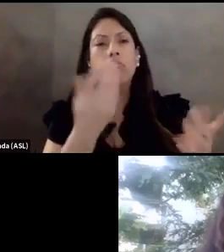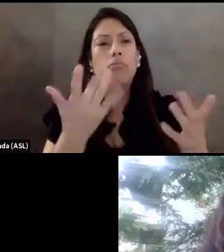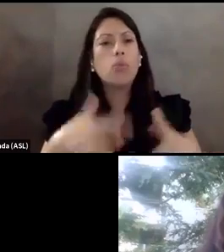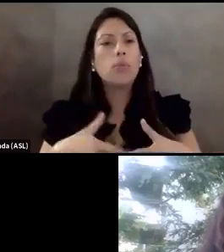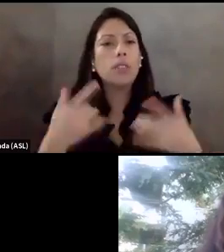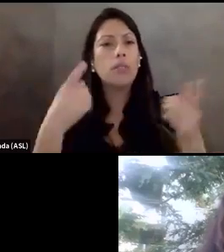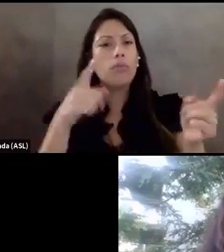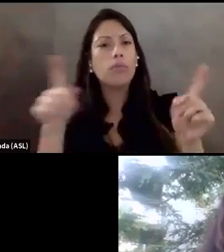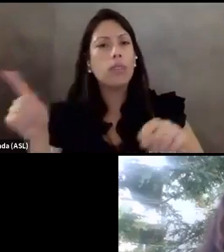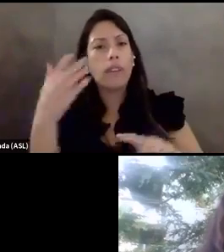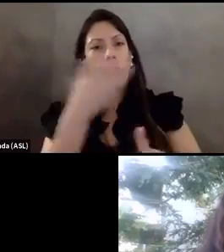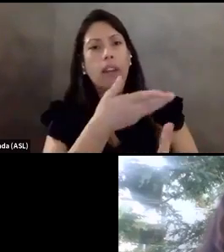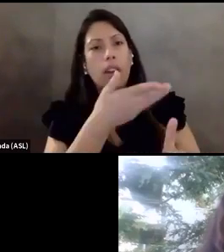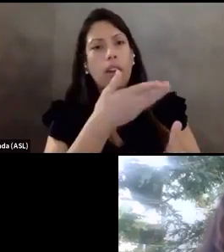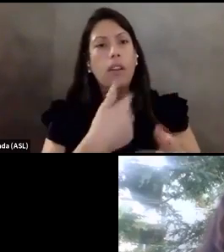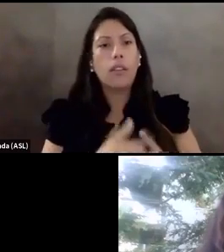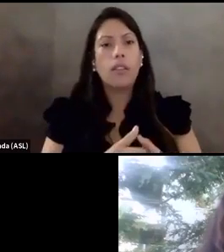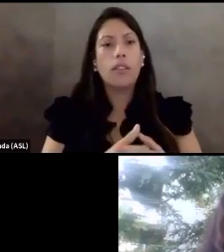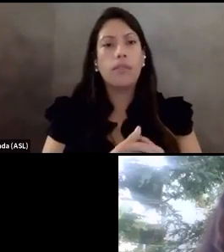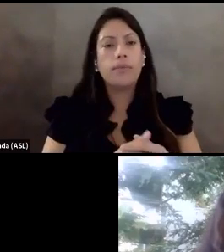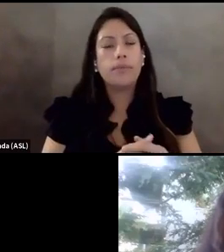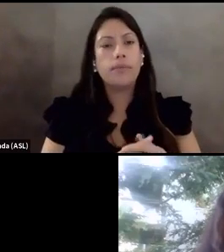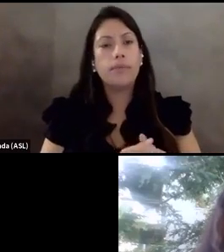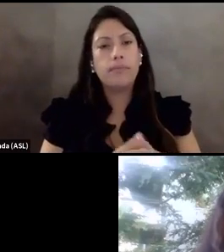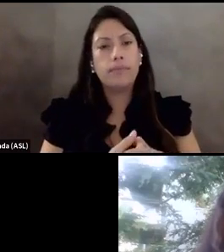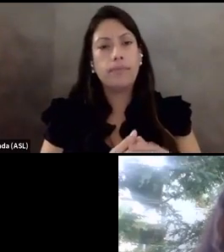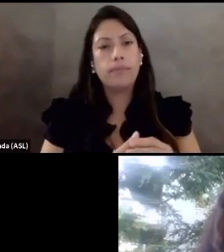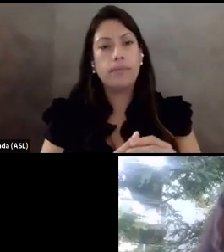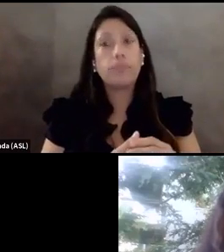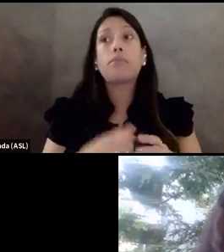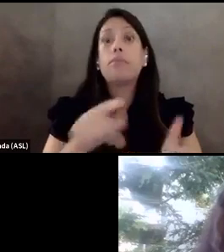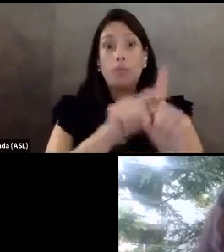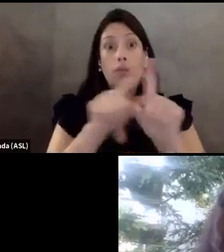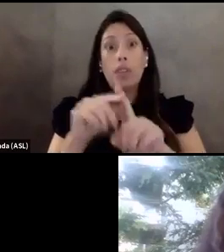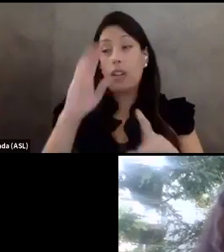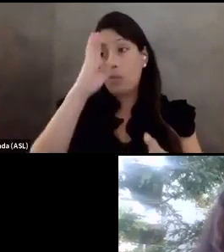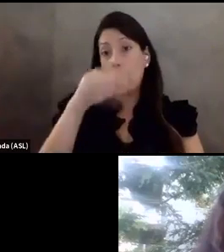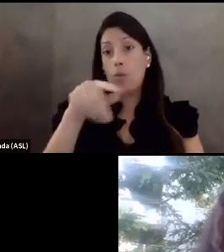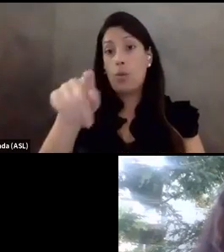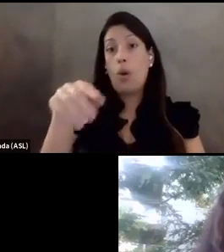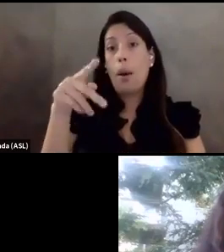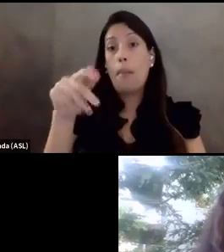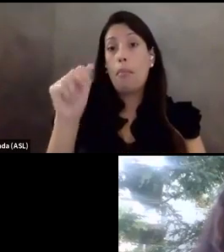you and the supervisor, Shirley St. Paul Dunaway, Krista Barnet Nelson, are